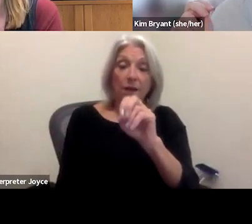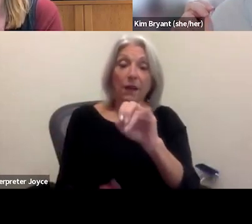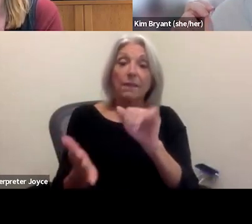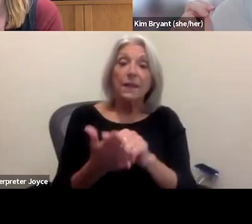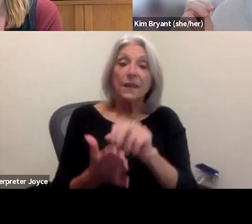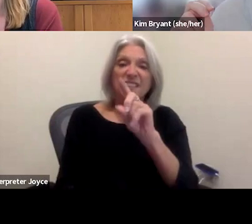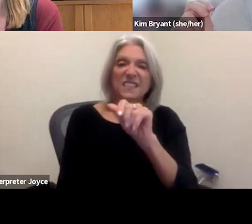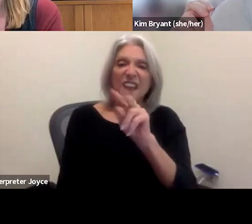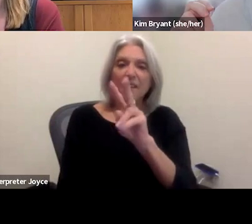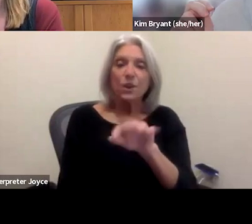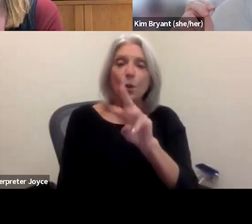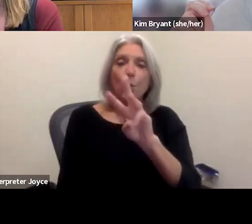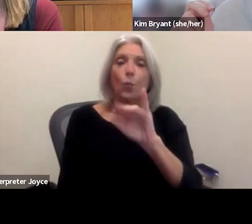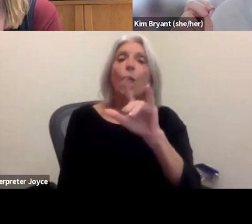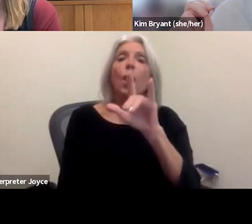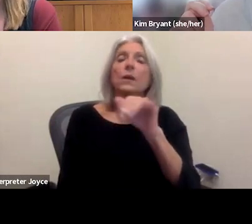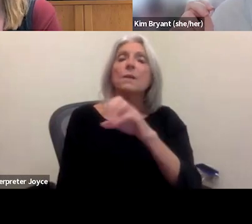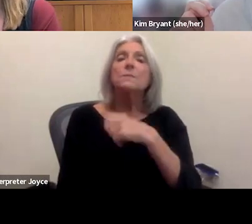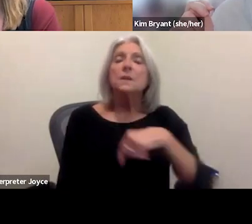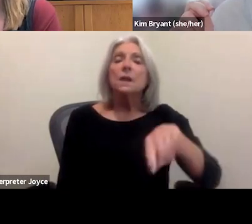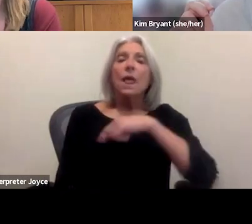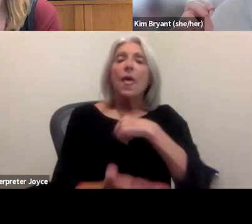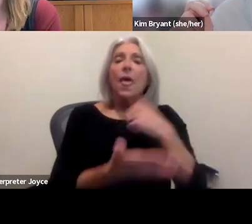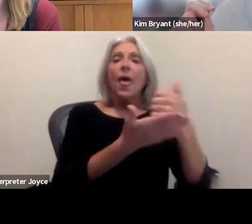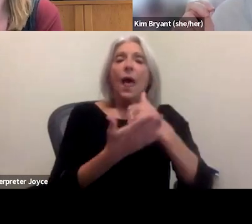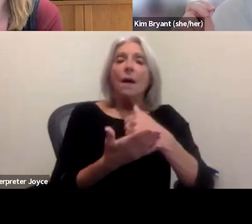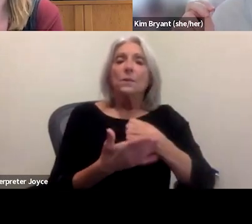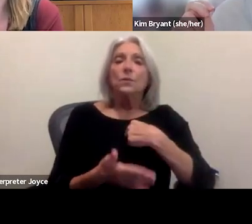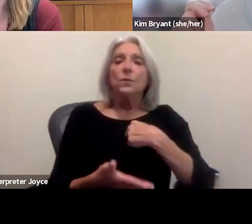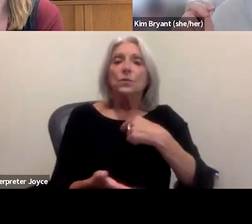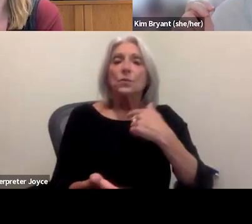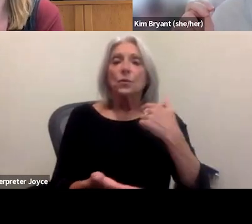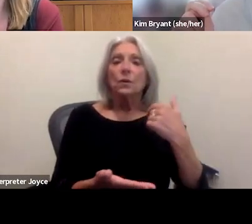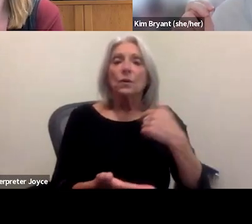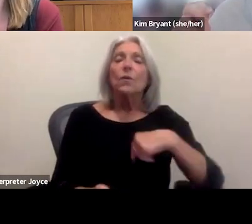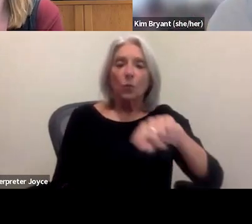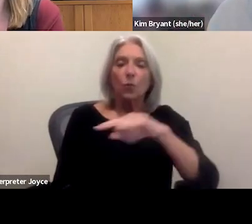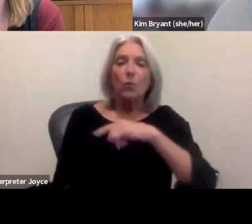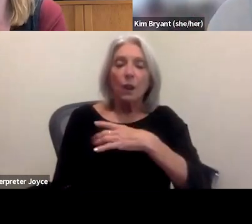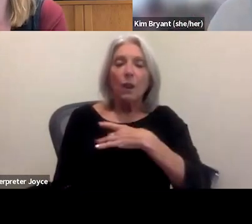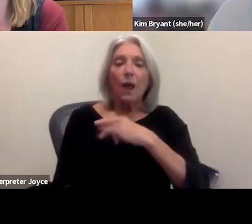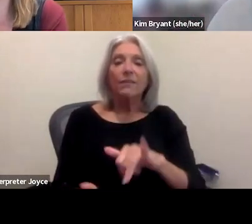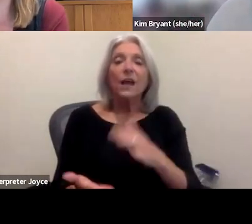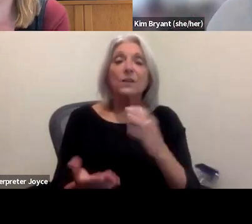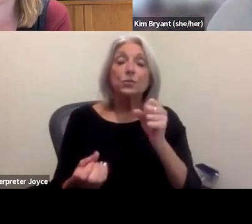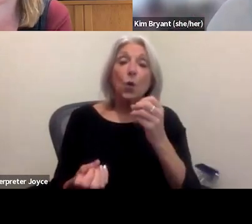to sort out and write up for ourselves later, we like it a lot. So thank you for participating in that.